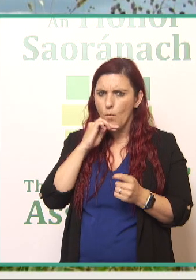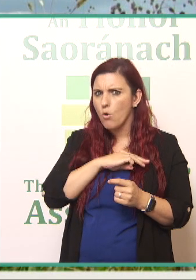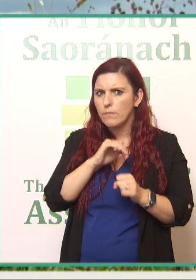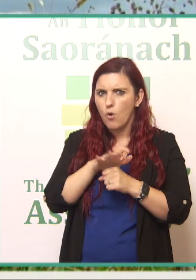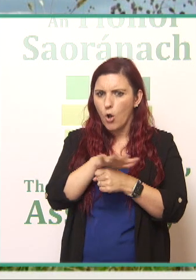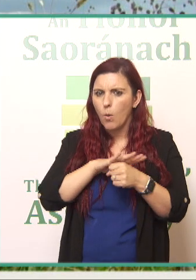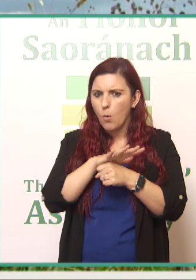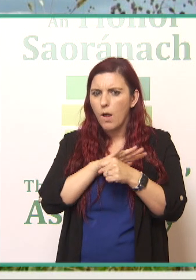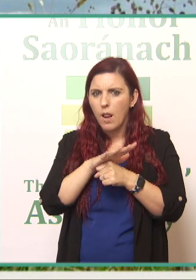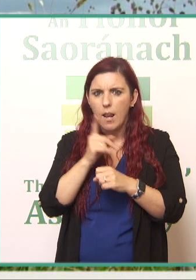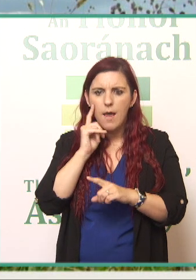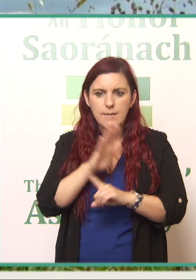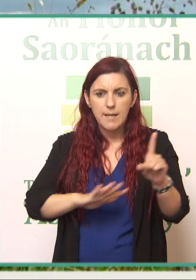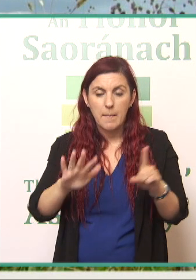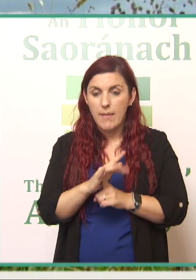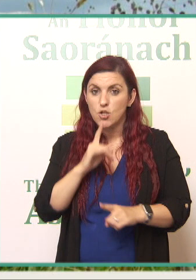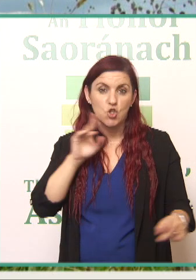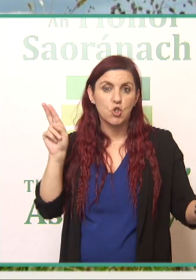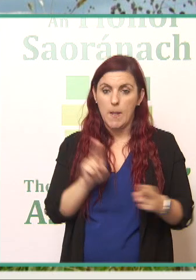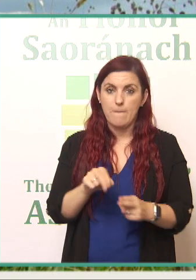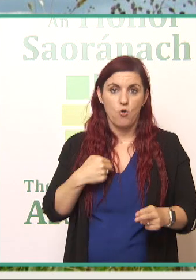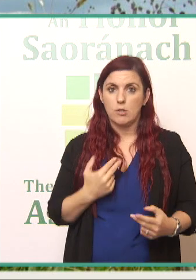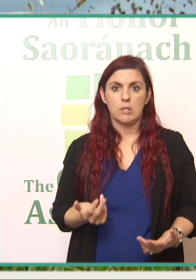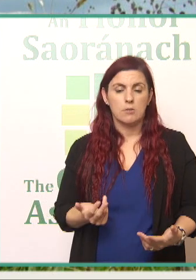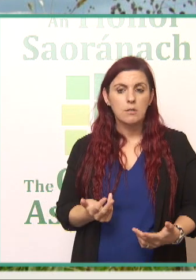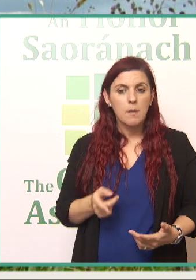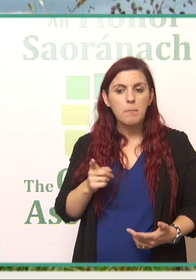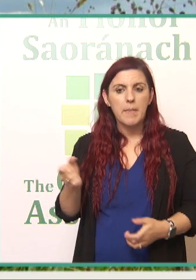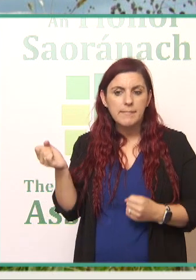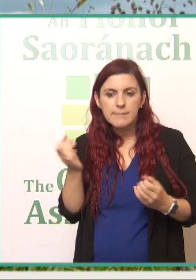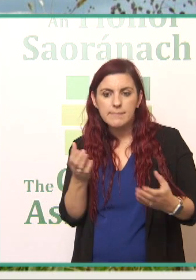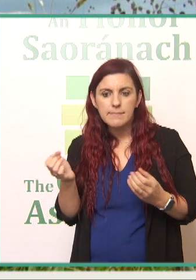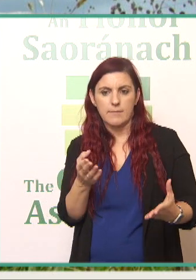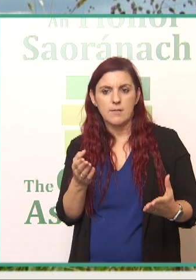a bargain it's a huge bargain and the beauty of it is we never tell the farmers what to do we say